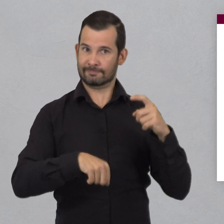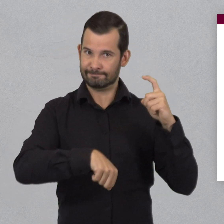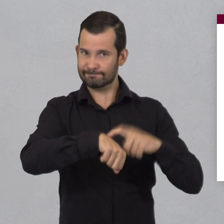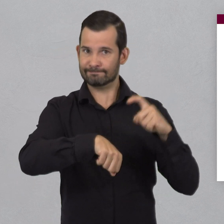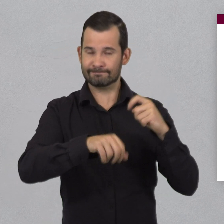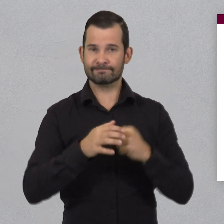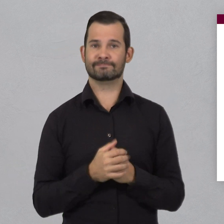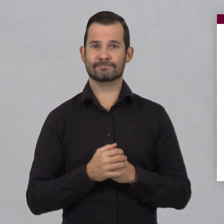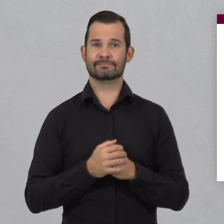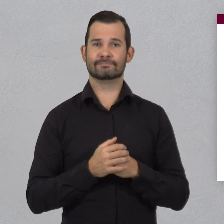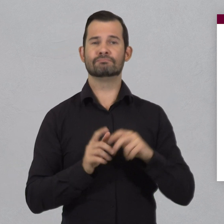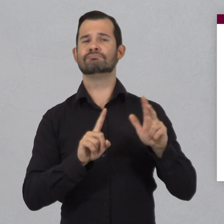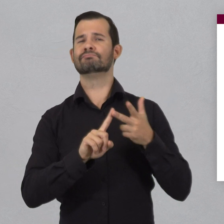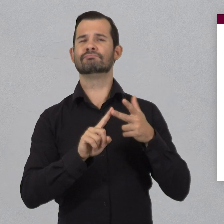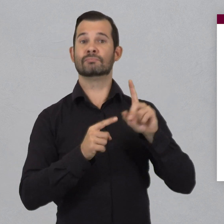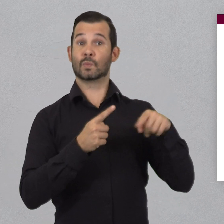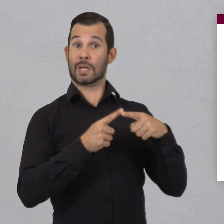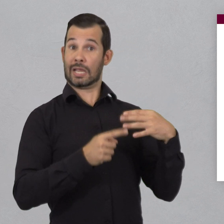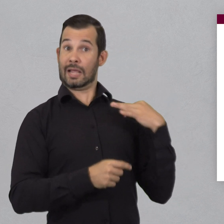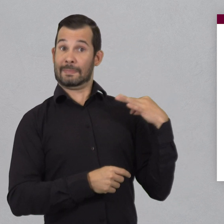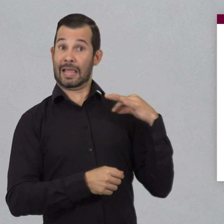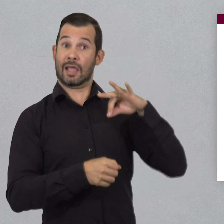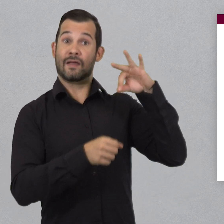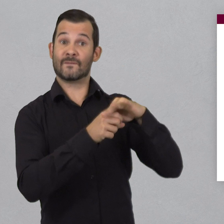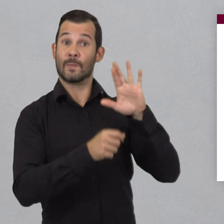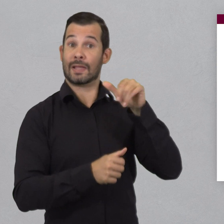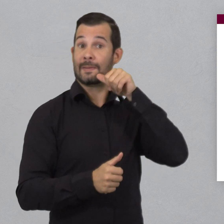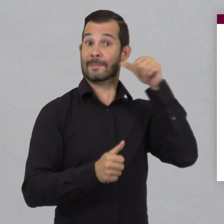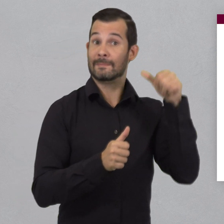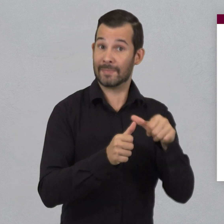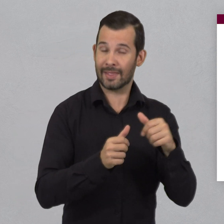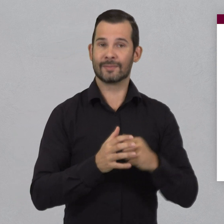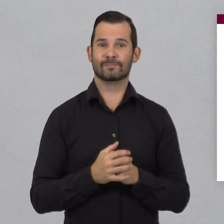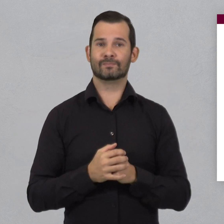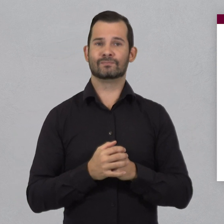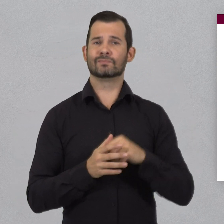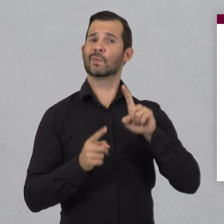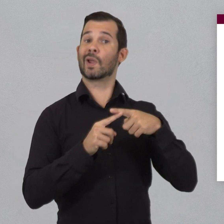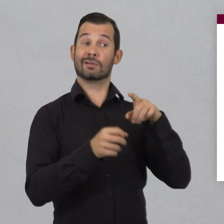3. When you apply to vote by mail When you vote by mail,